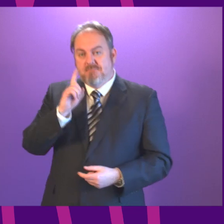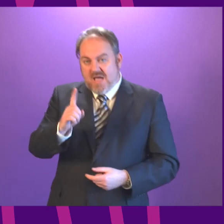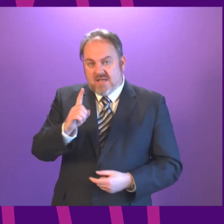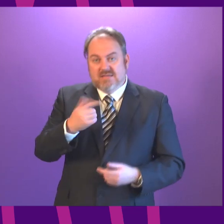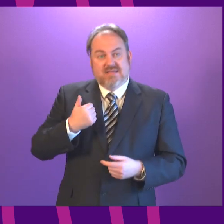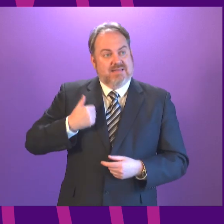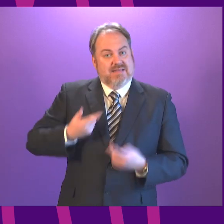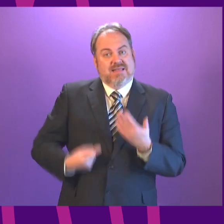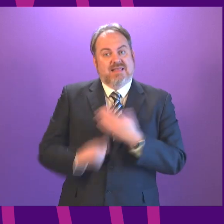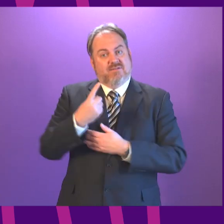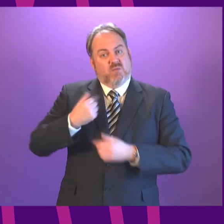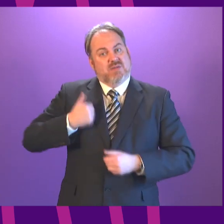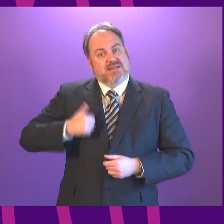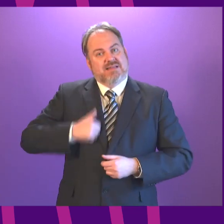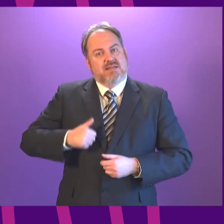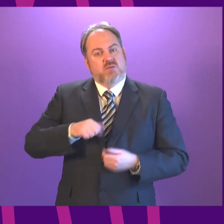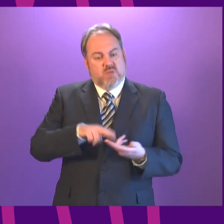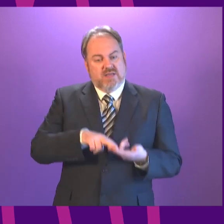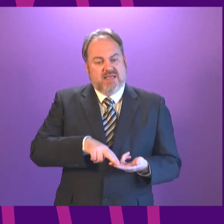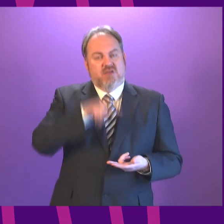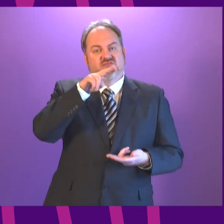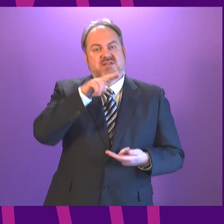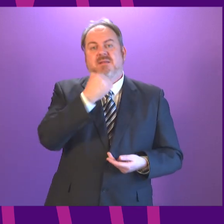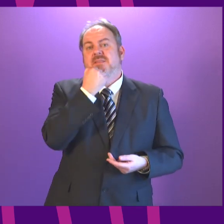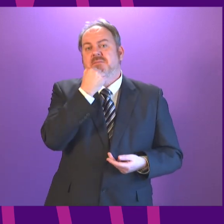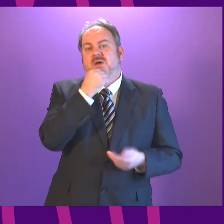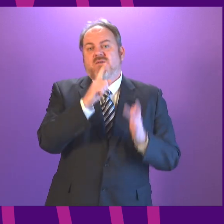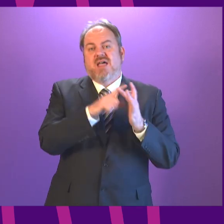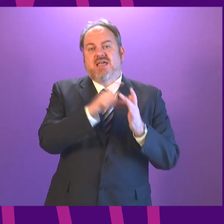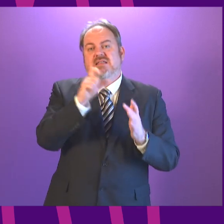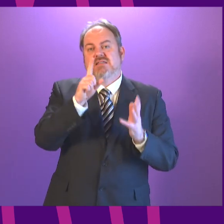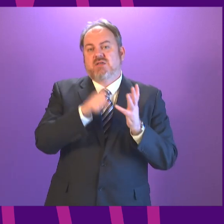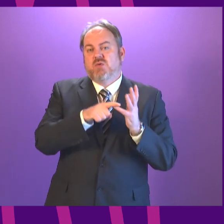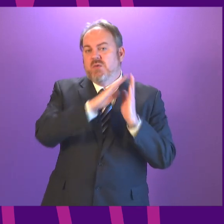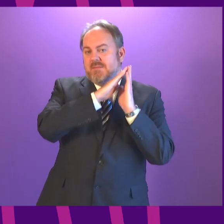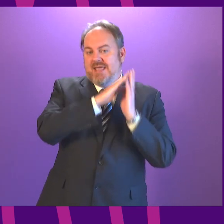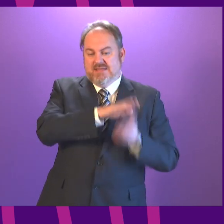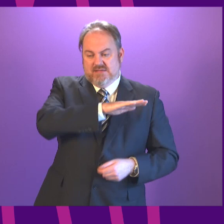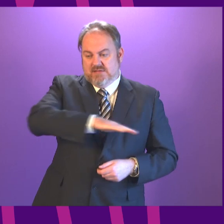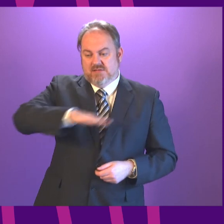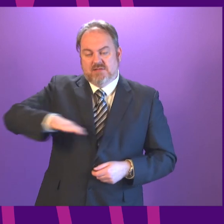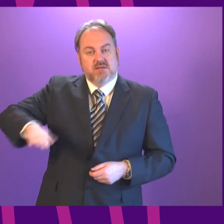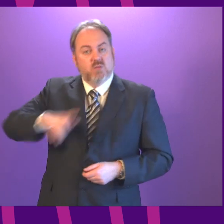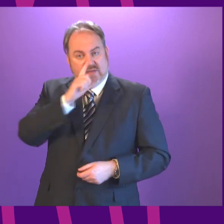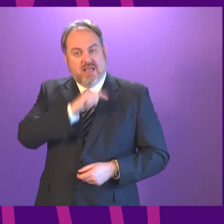That is true across Scotland as a whole for ICU capacity and hospital beds. Individual